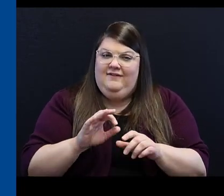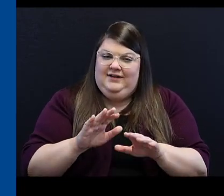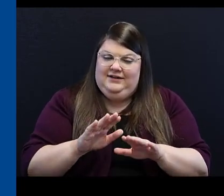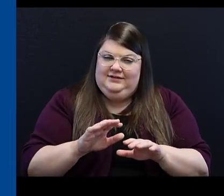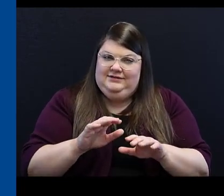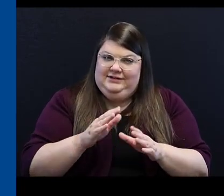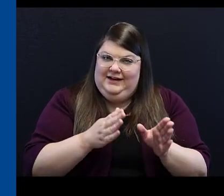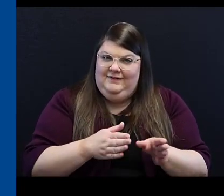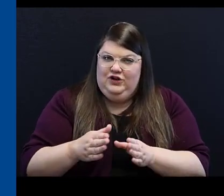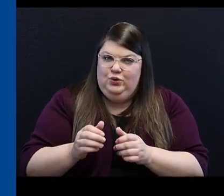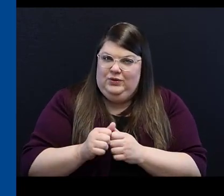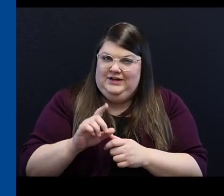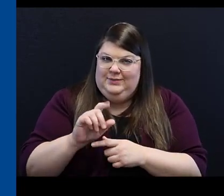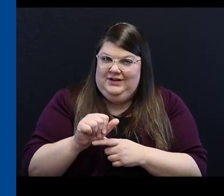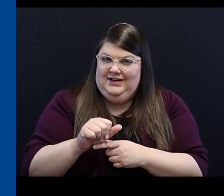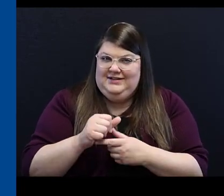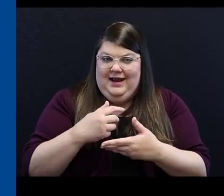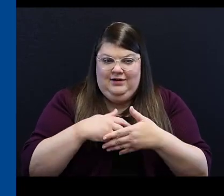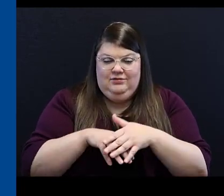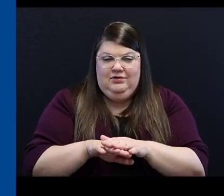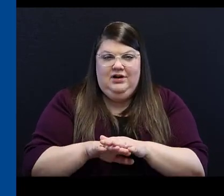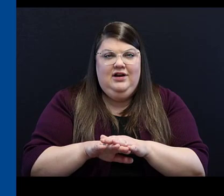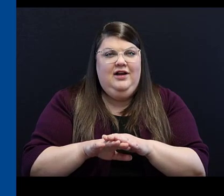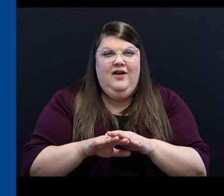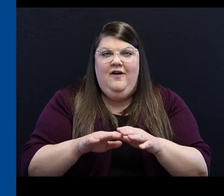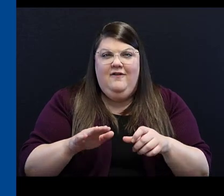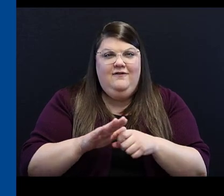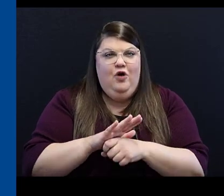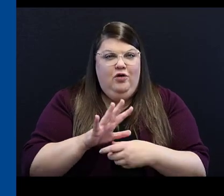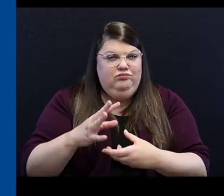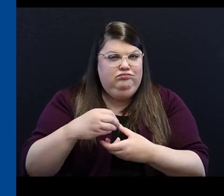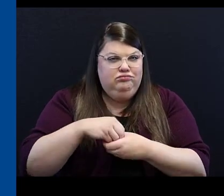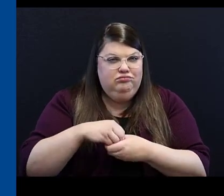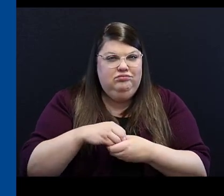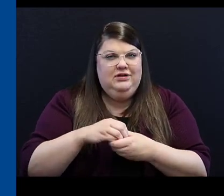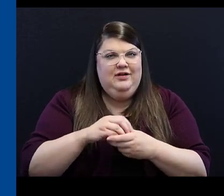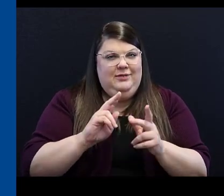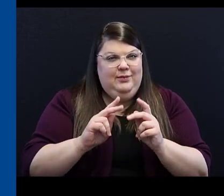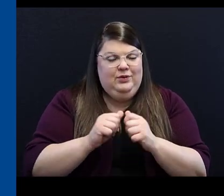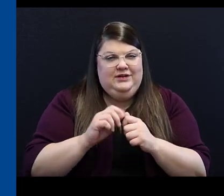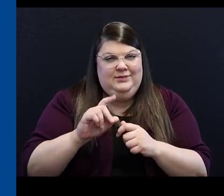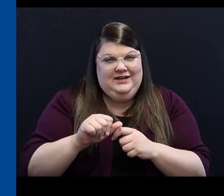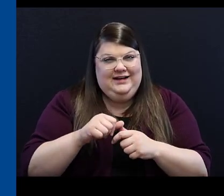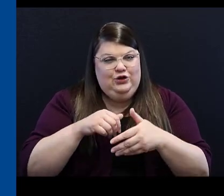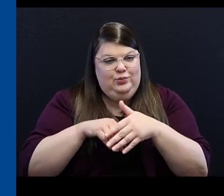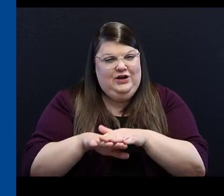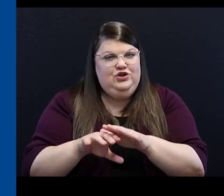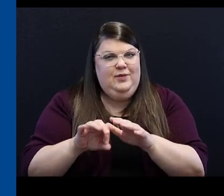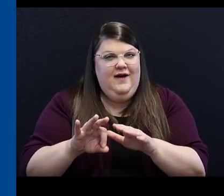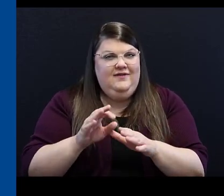and the integration and full inclusion of individuals with disabilities into the mainstream of American society.